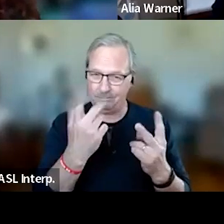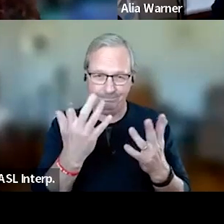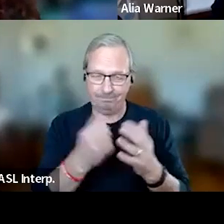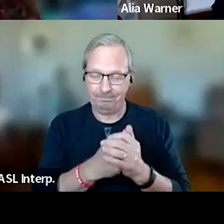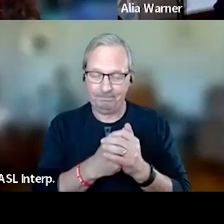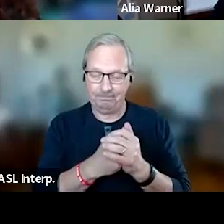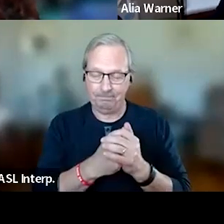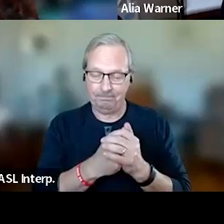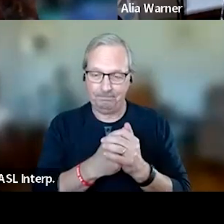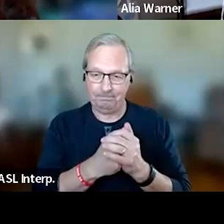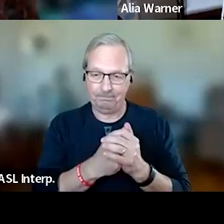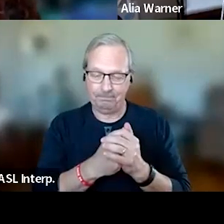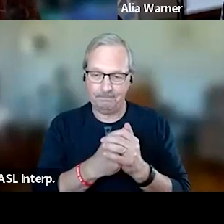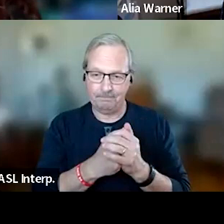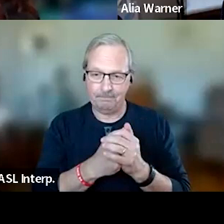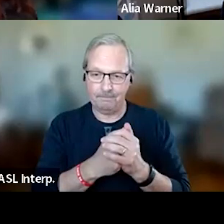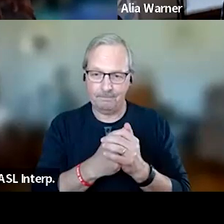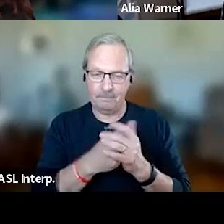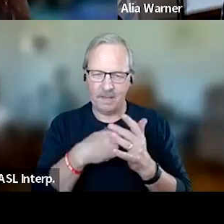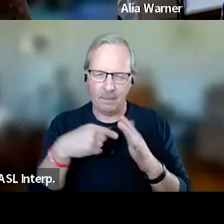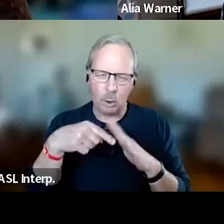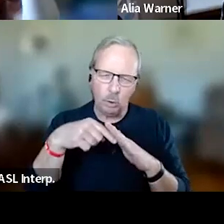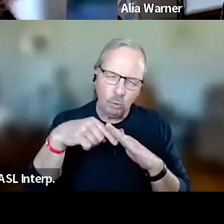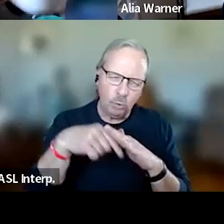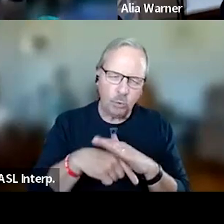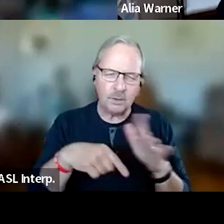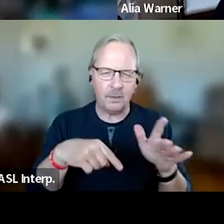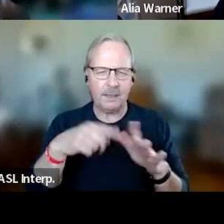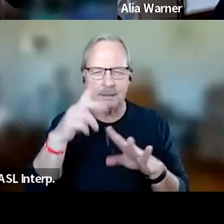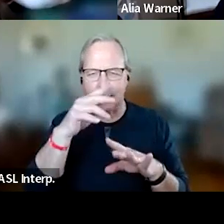even as acute as the psychosis or symptoms may be,